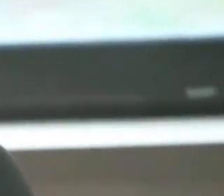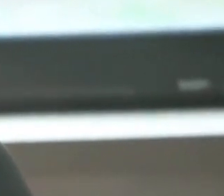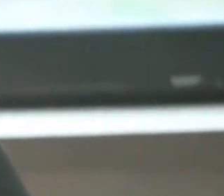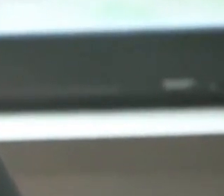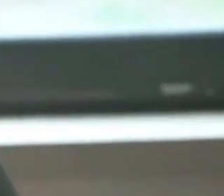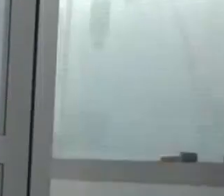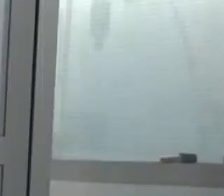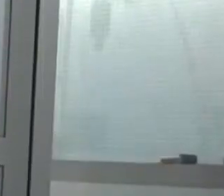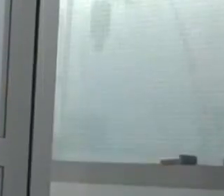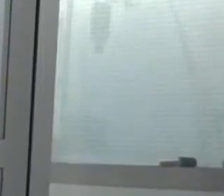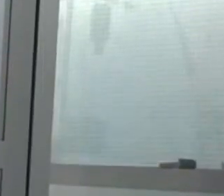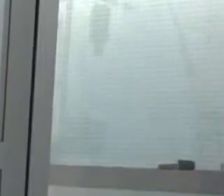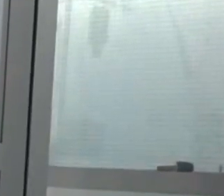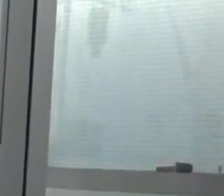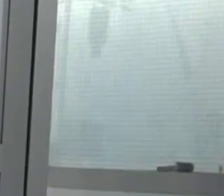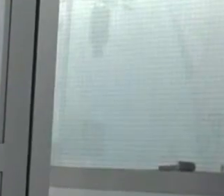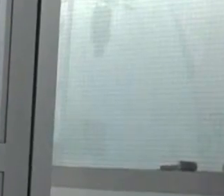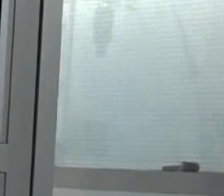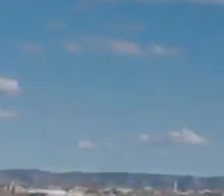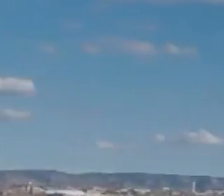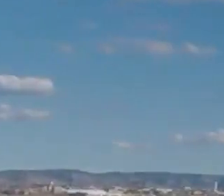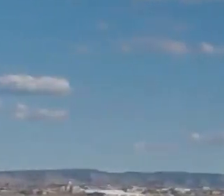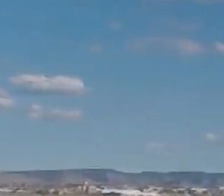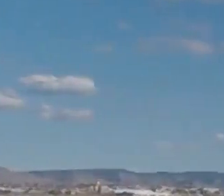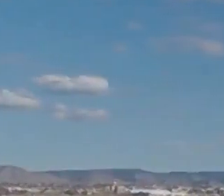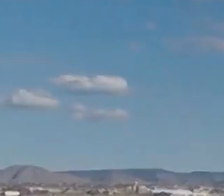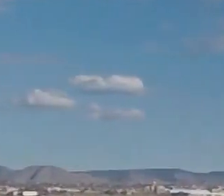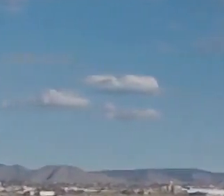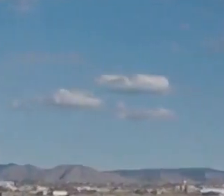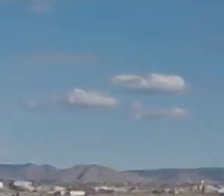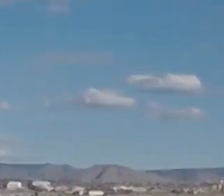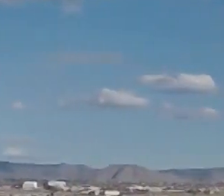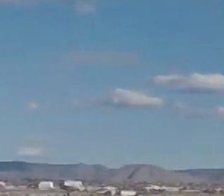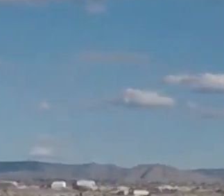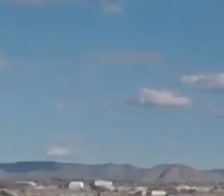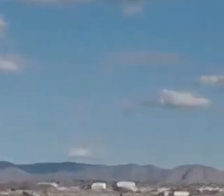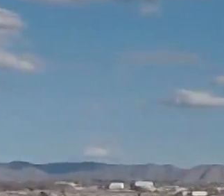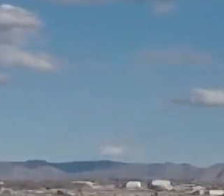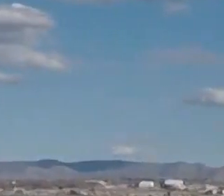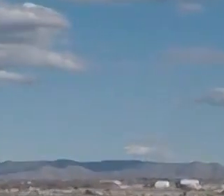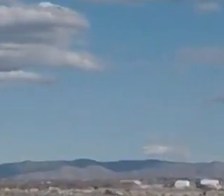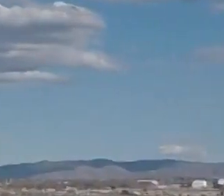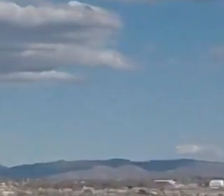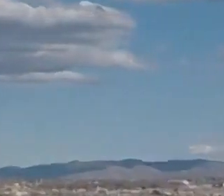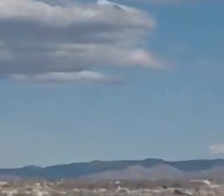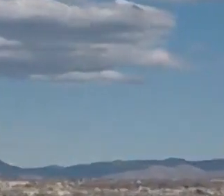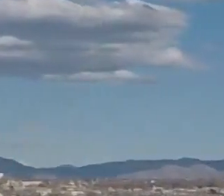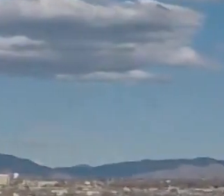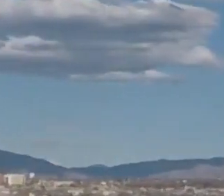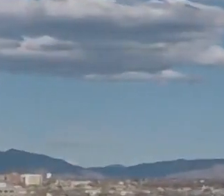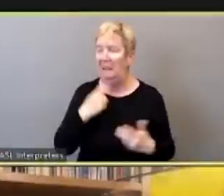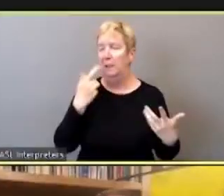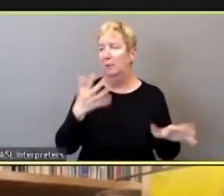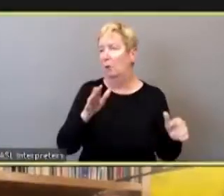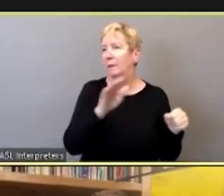DR SCRASE SAYS THE ICU BED SHORTAGE IS STATEWIDE... ESPECIALLY FOR PEOPLE NEEDING THEM IN ALBUQUERQUE, FARMINGTON AND LAS